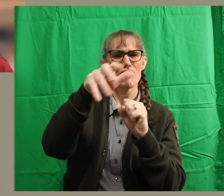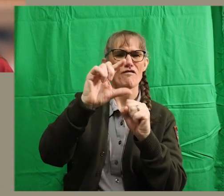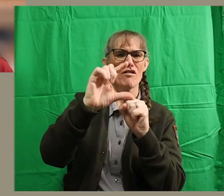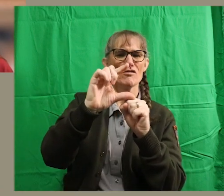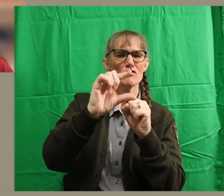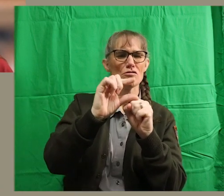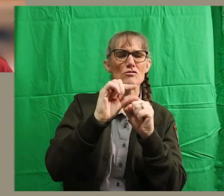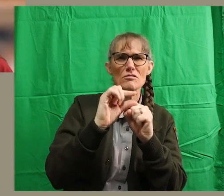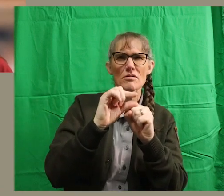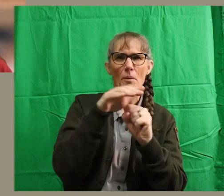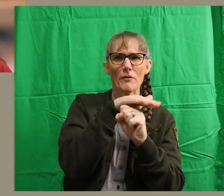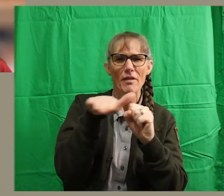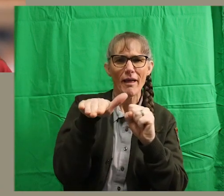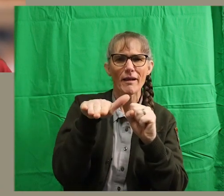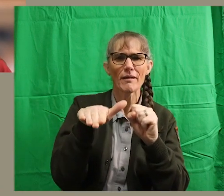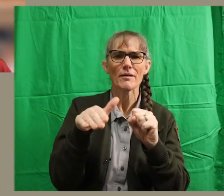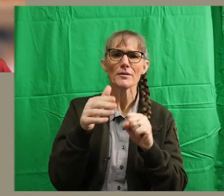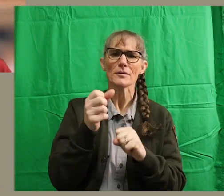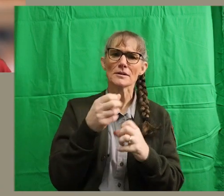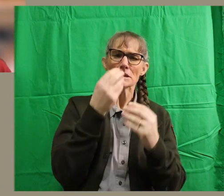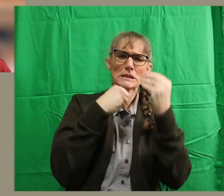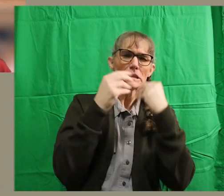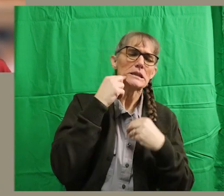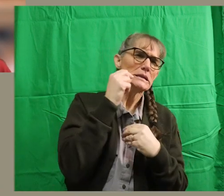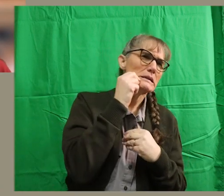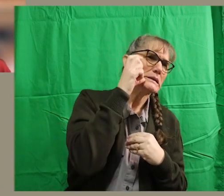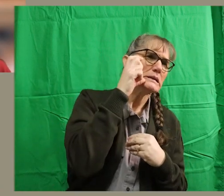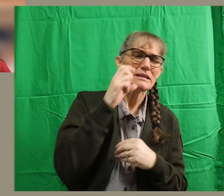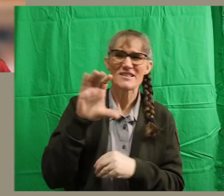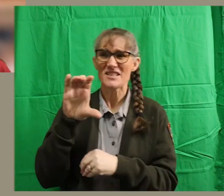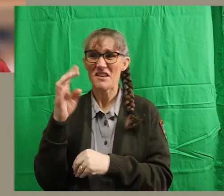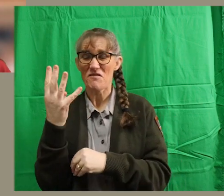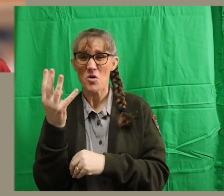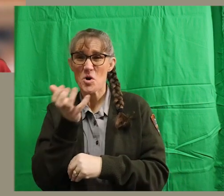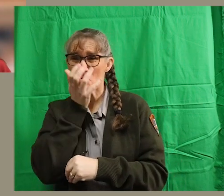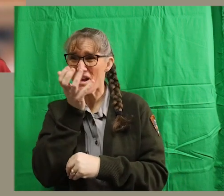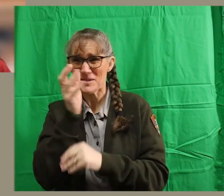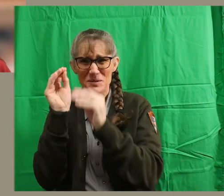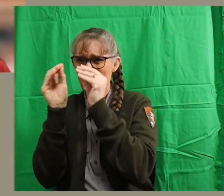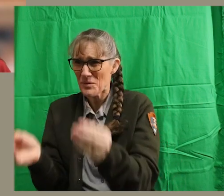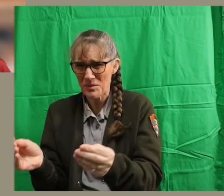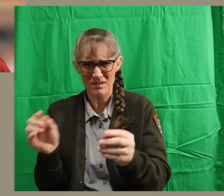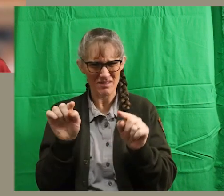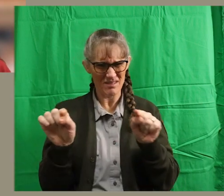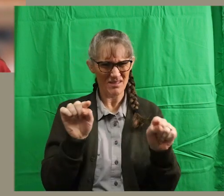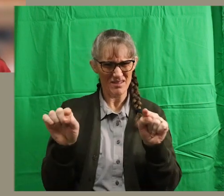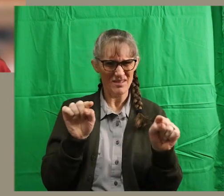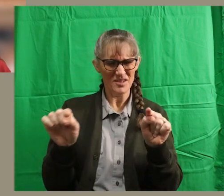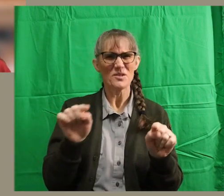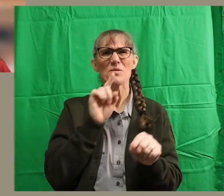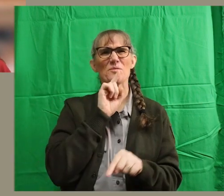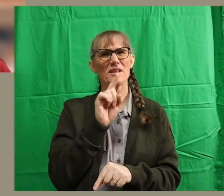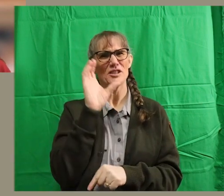even around when the Stenomylines were getting high-crowned. So, it's another weird, unanswered